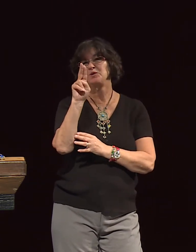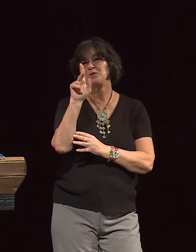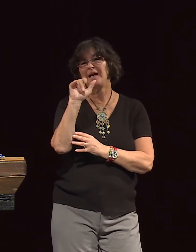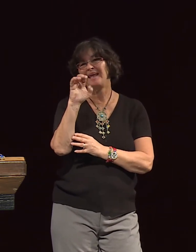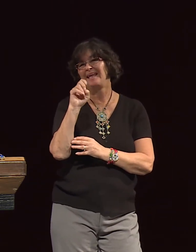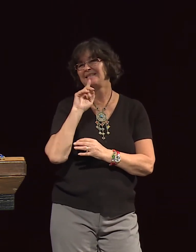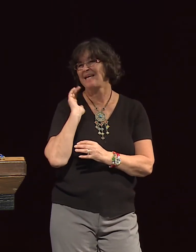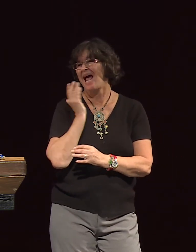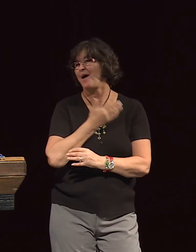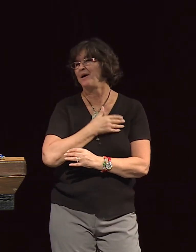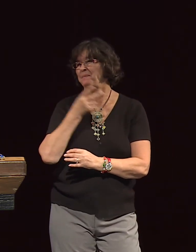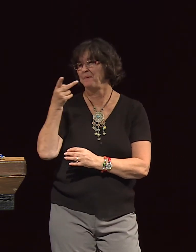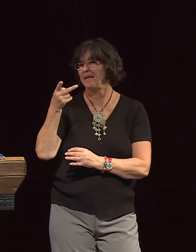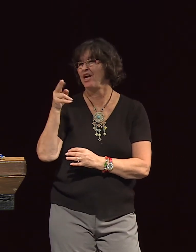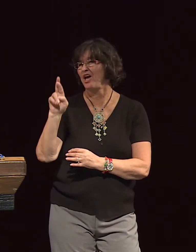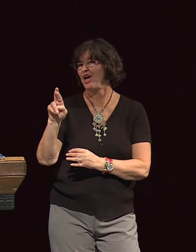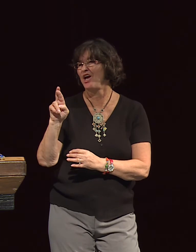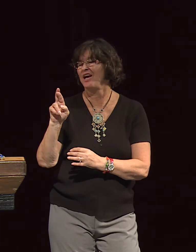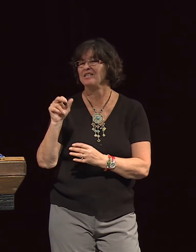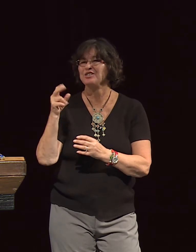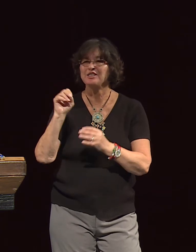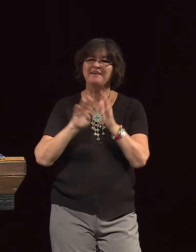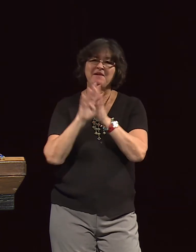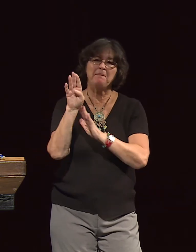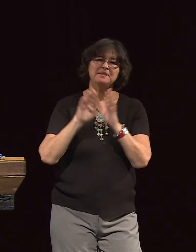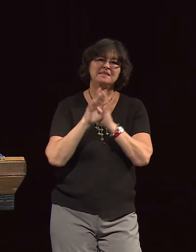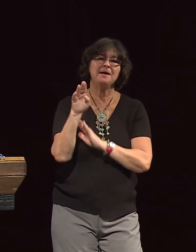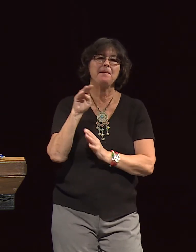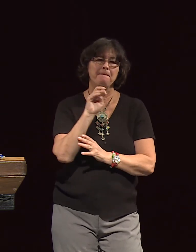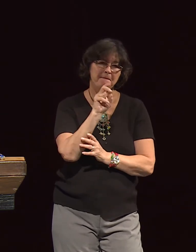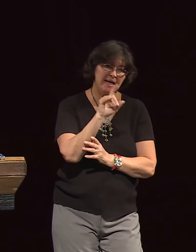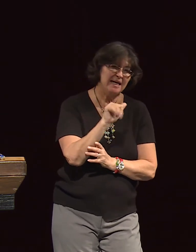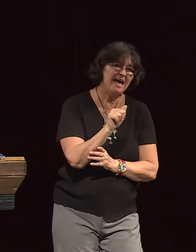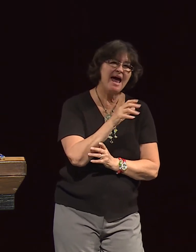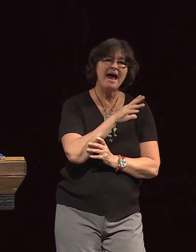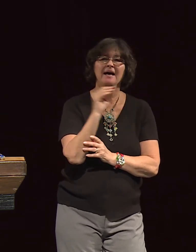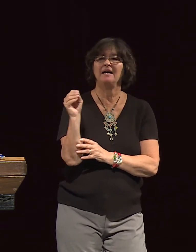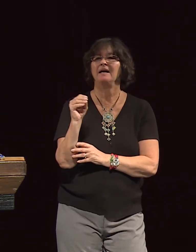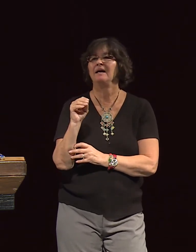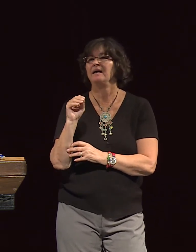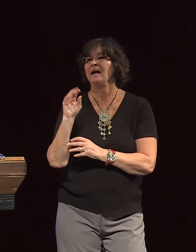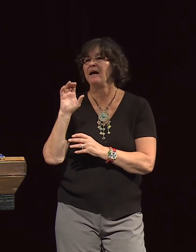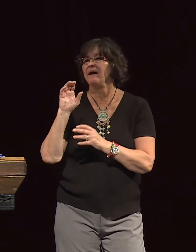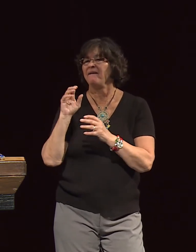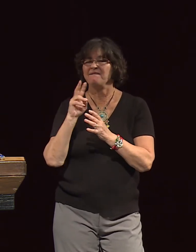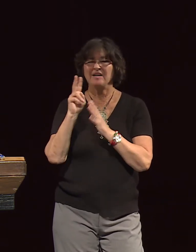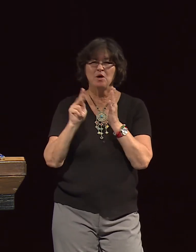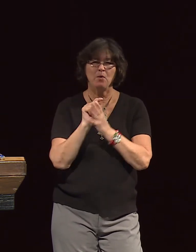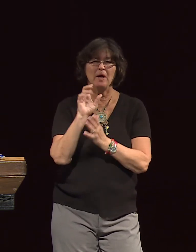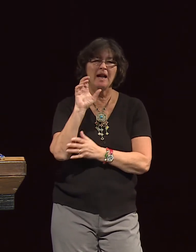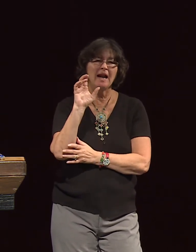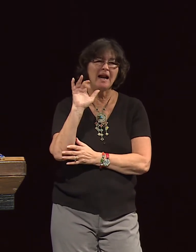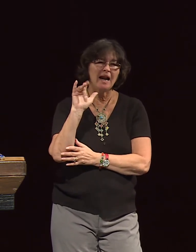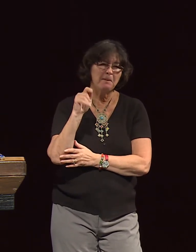The fourth woman who is a partner with us is Julie Rems Smario.